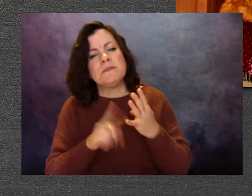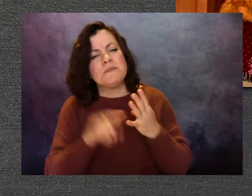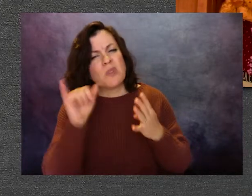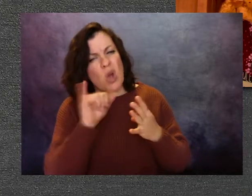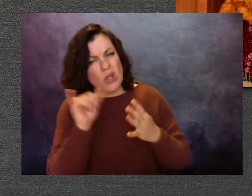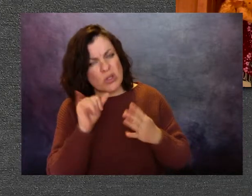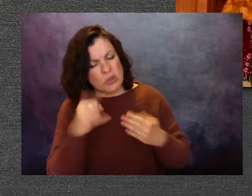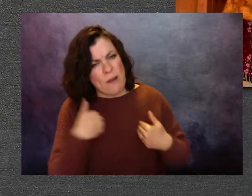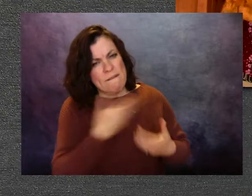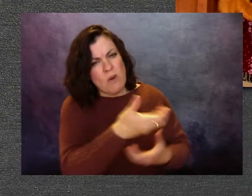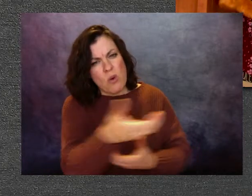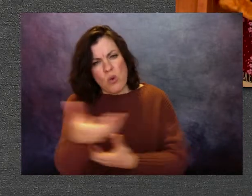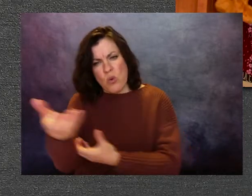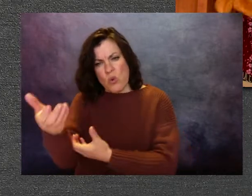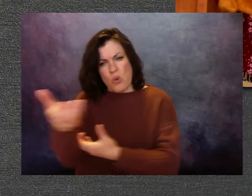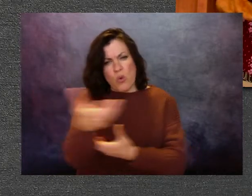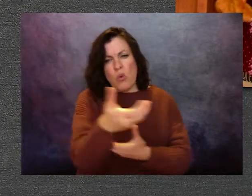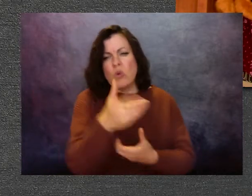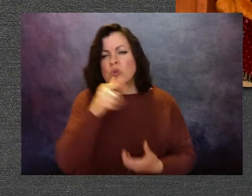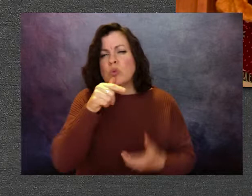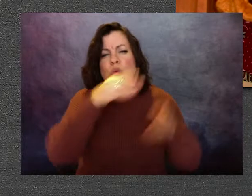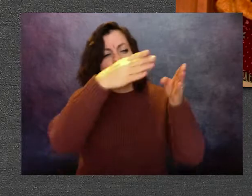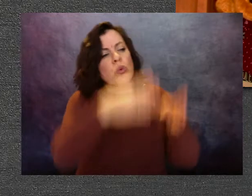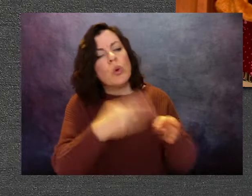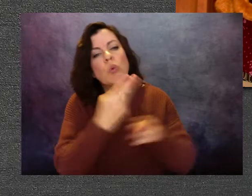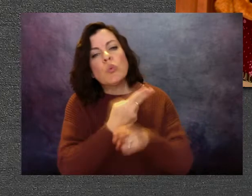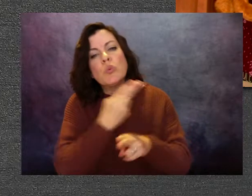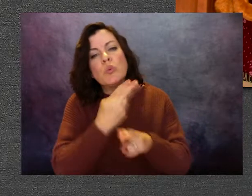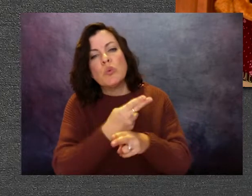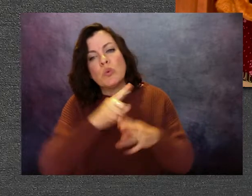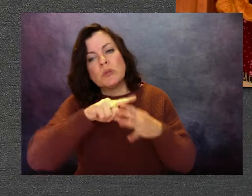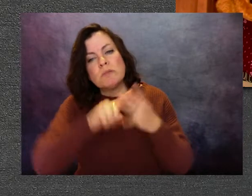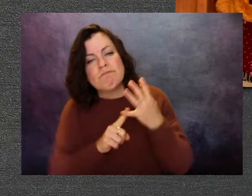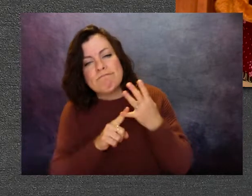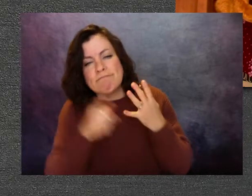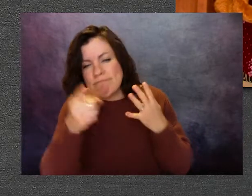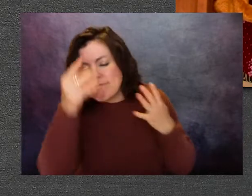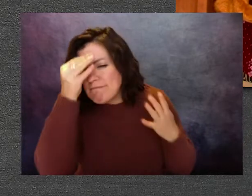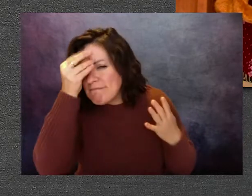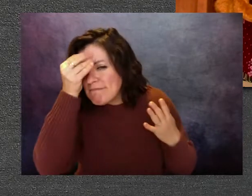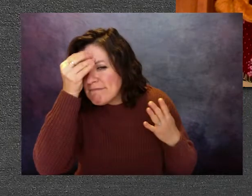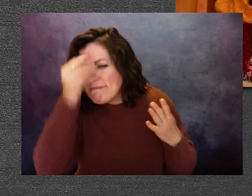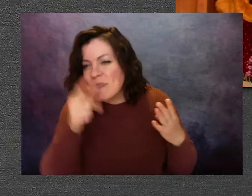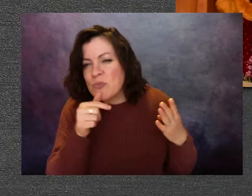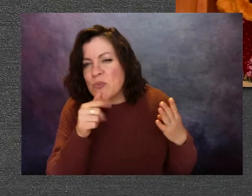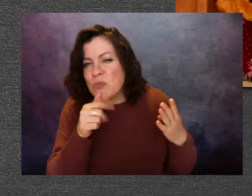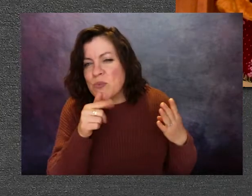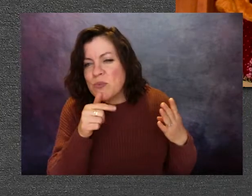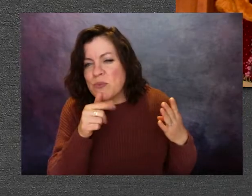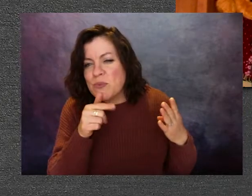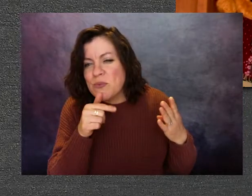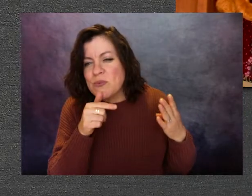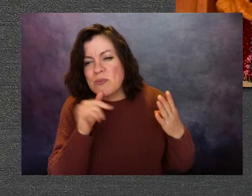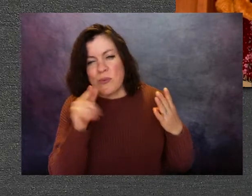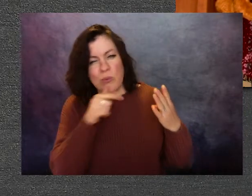And this is a host. So they must use a hose. Can you friends think of who our community helper is?